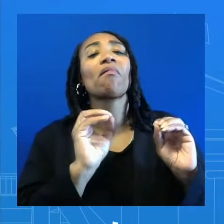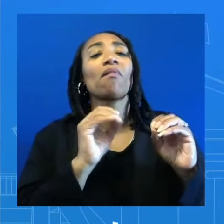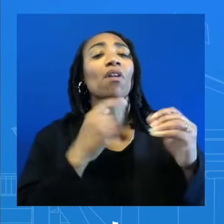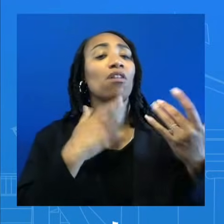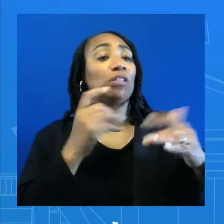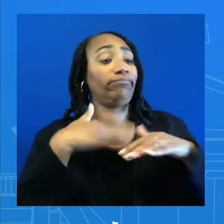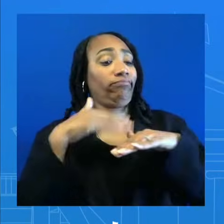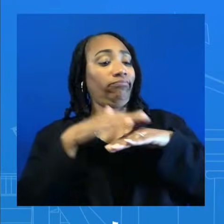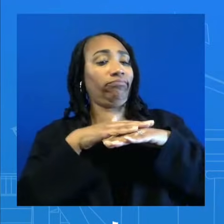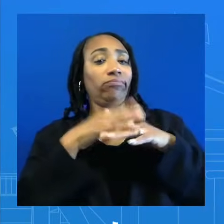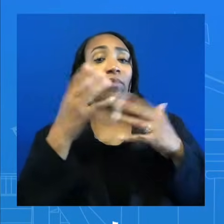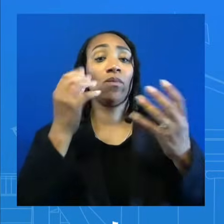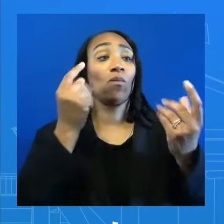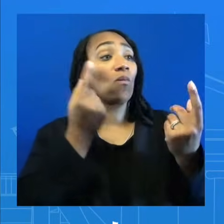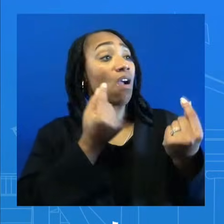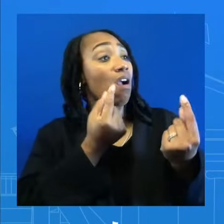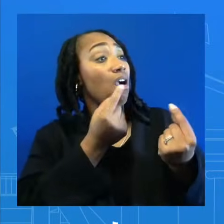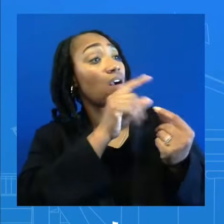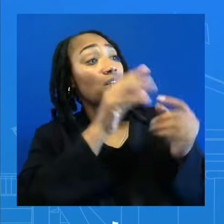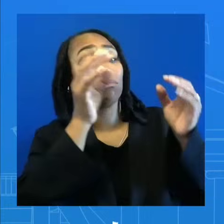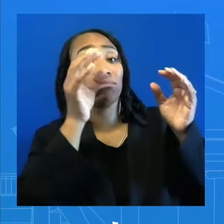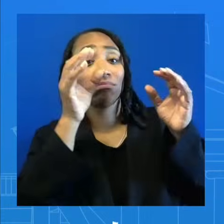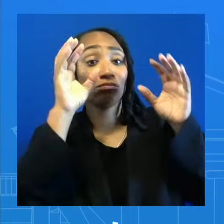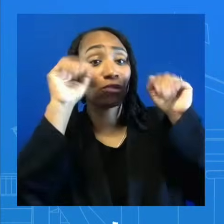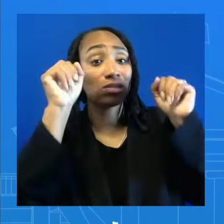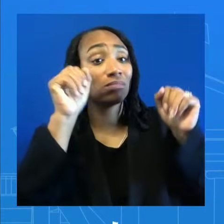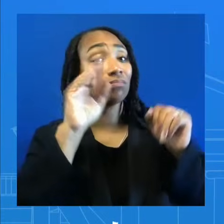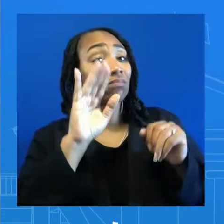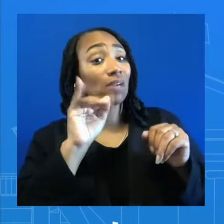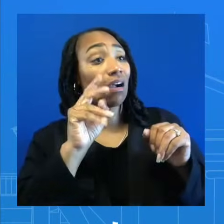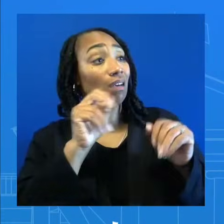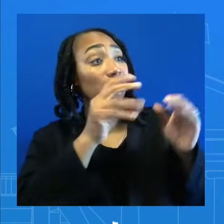and I said this at the top, and I just want to reiterate -- we're talking about Americans who --